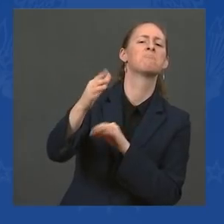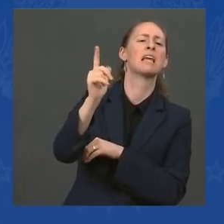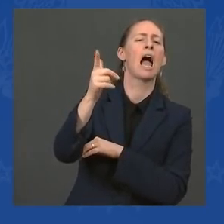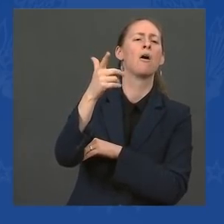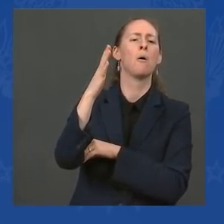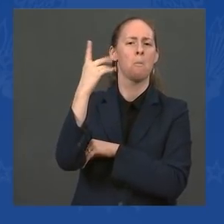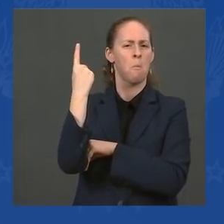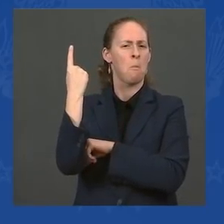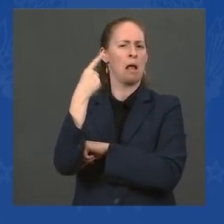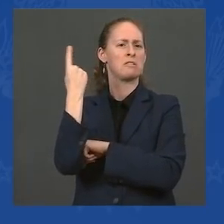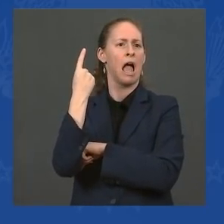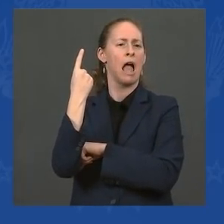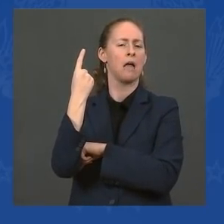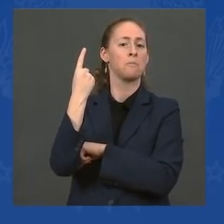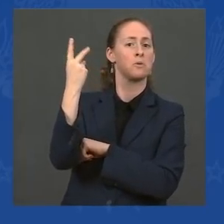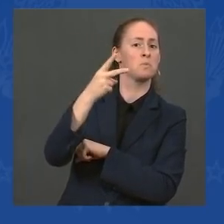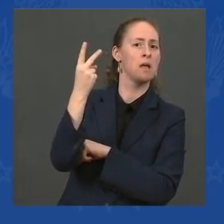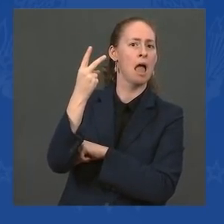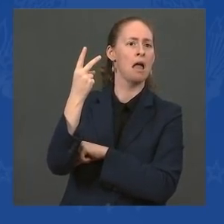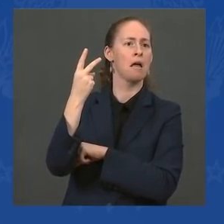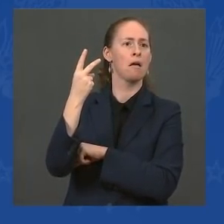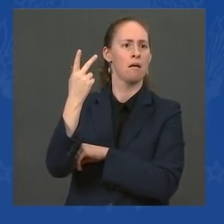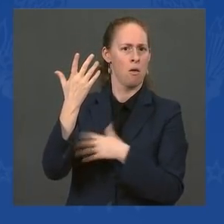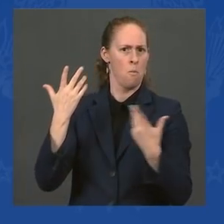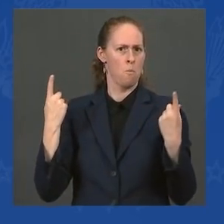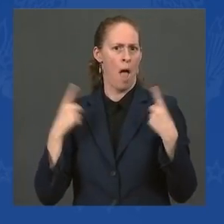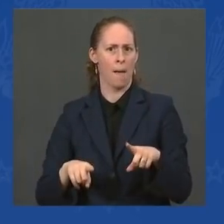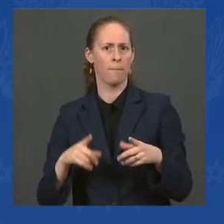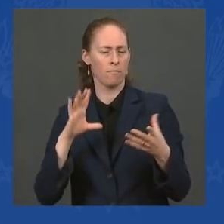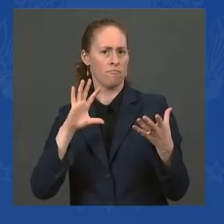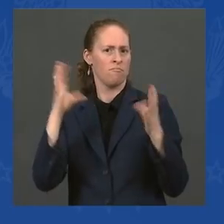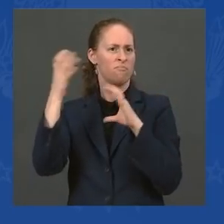what do you think the impact on the market will be? Ms. Friedman: I think that we would expect that --